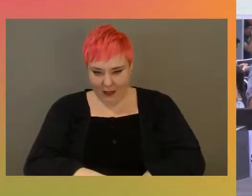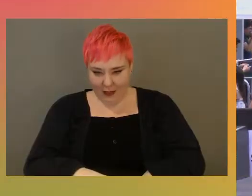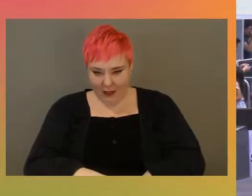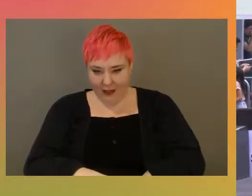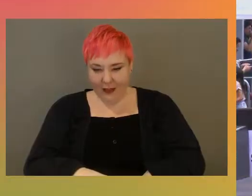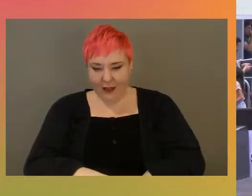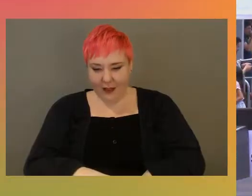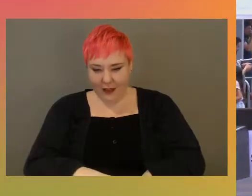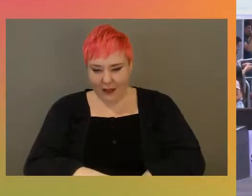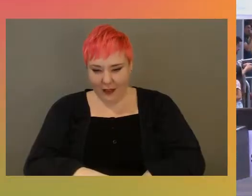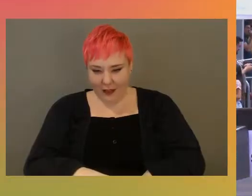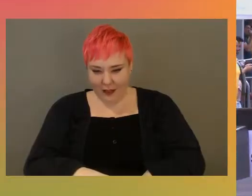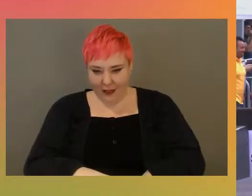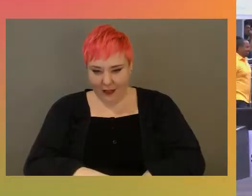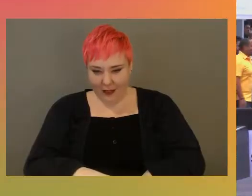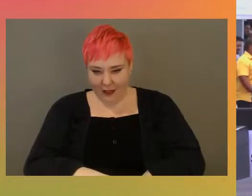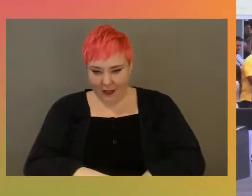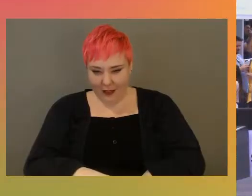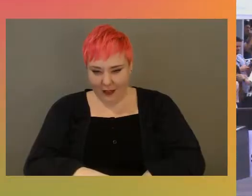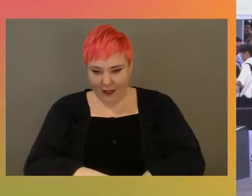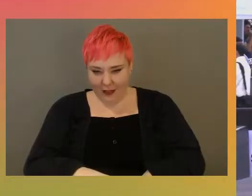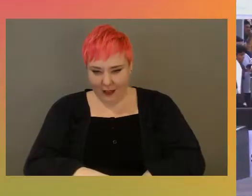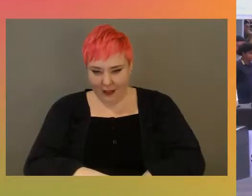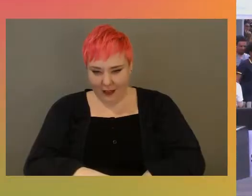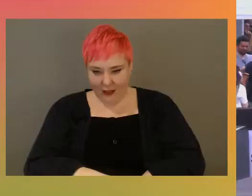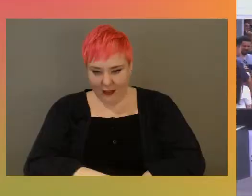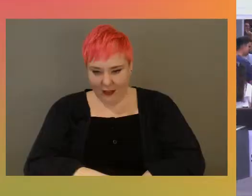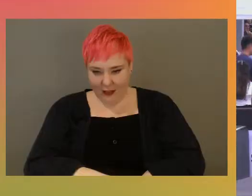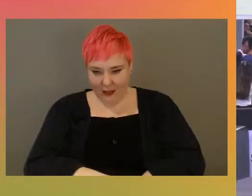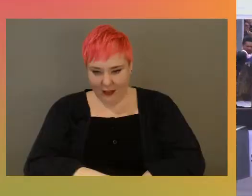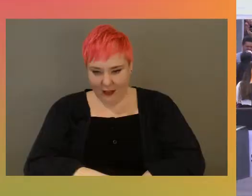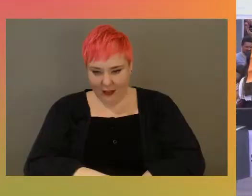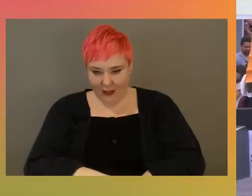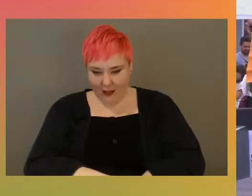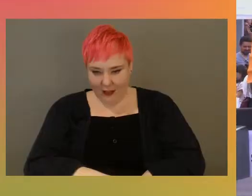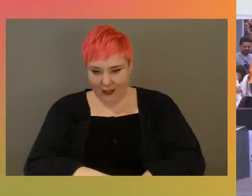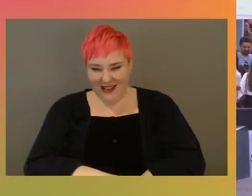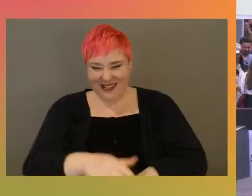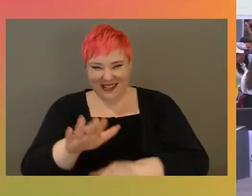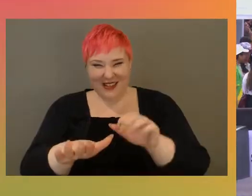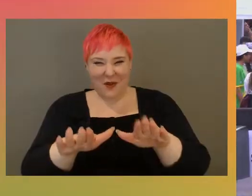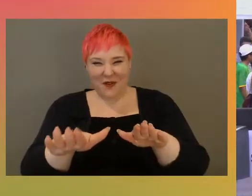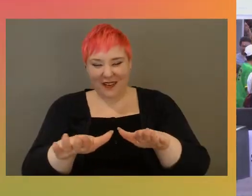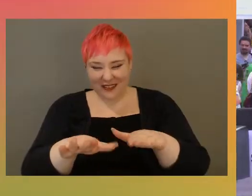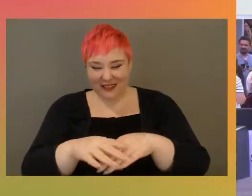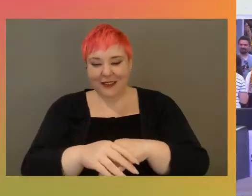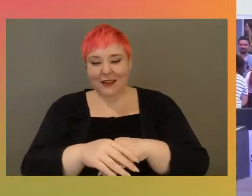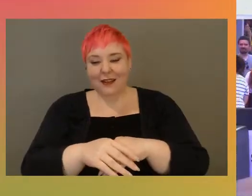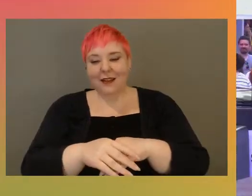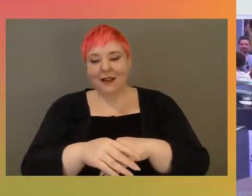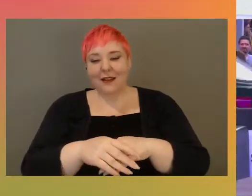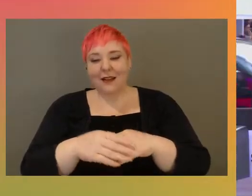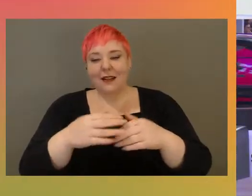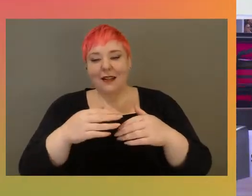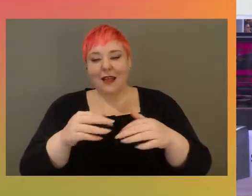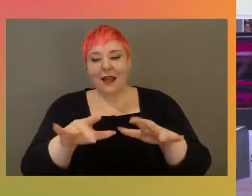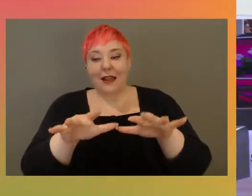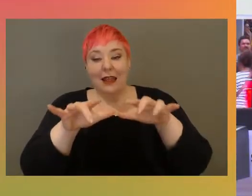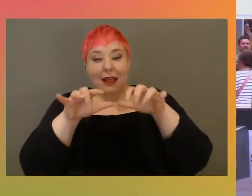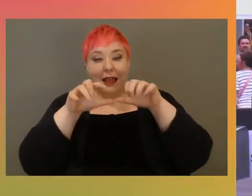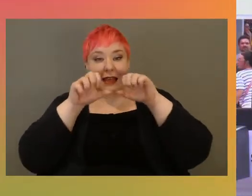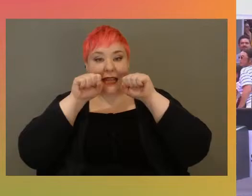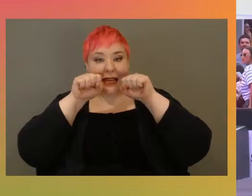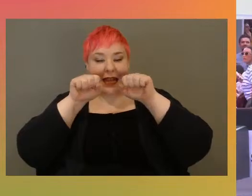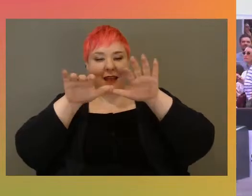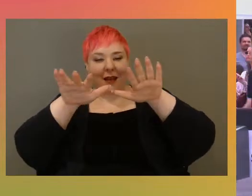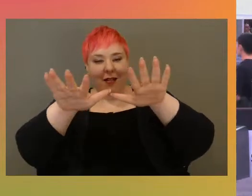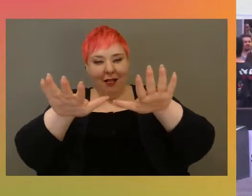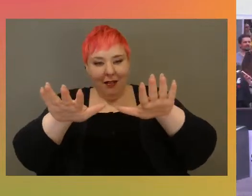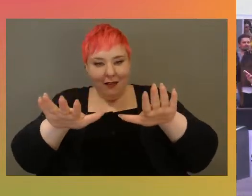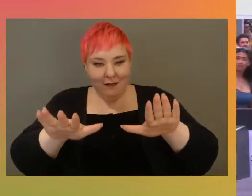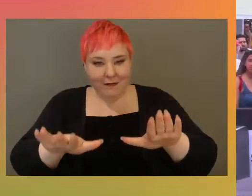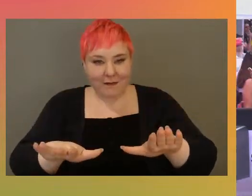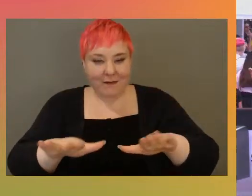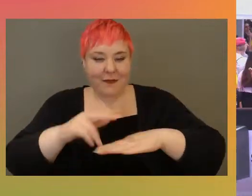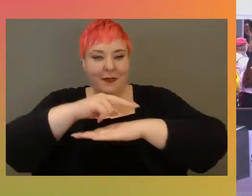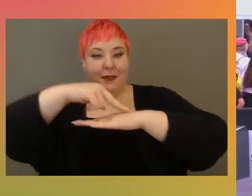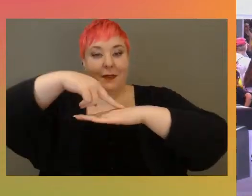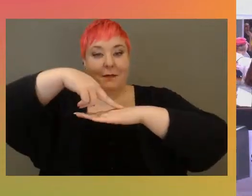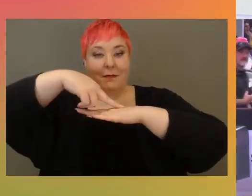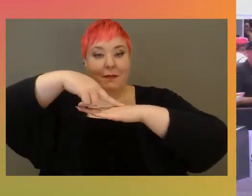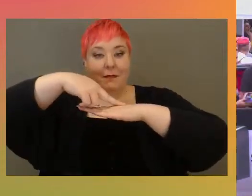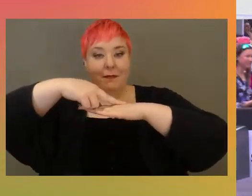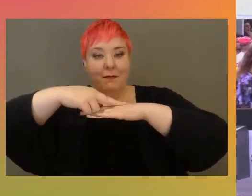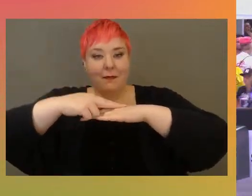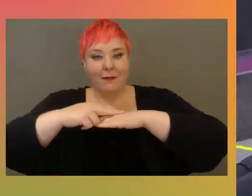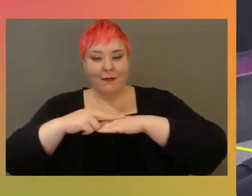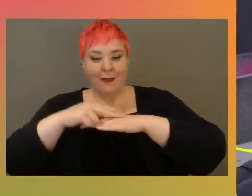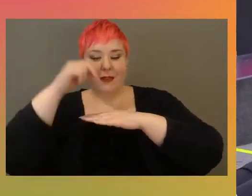PULL BACK, DOWNWARD FACING DOG.